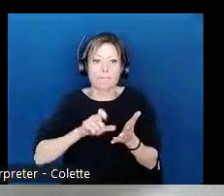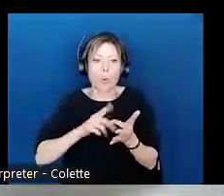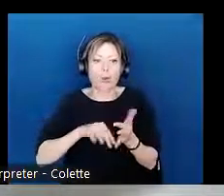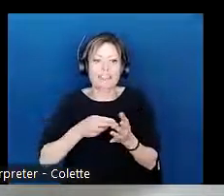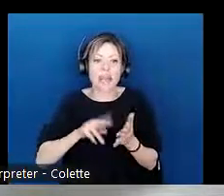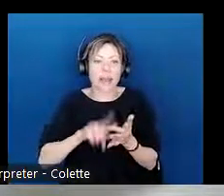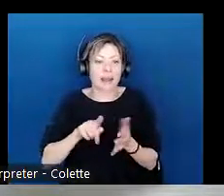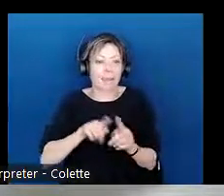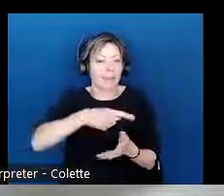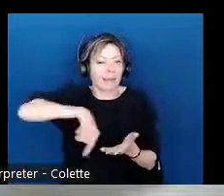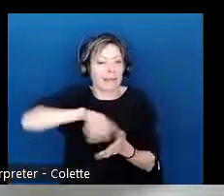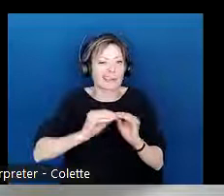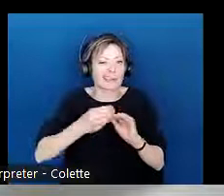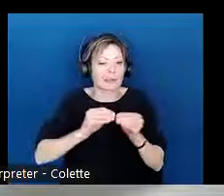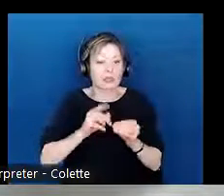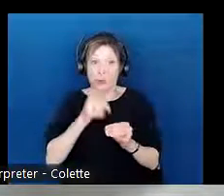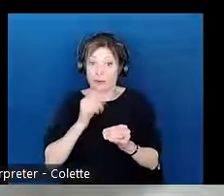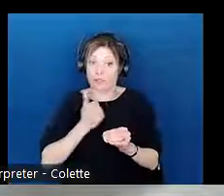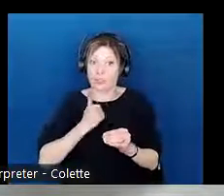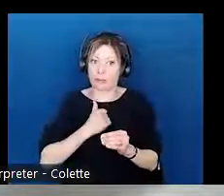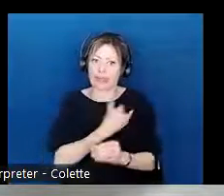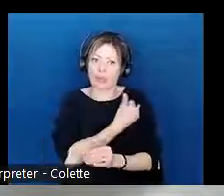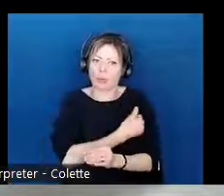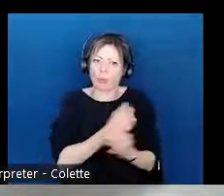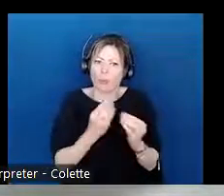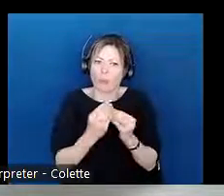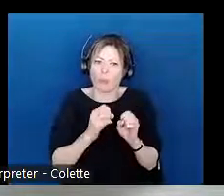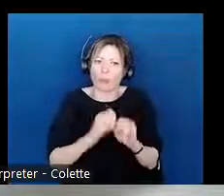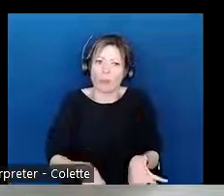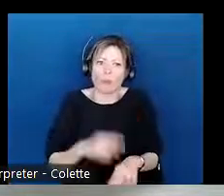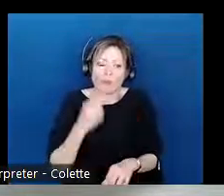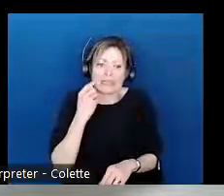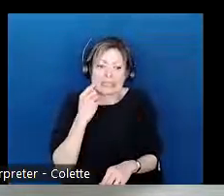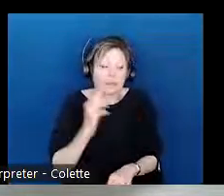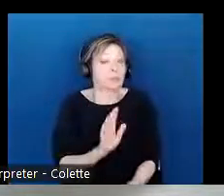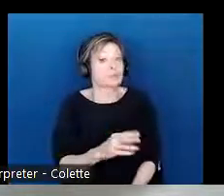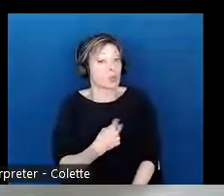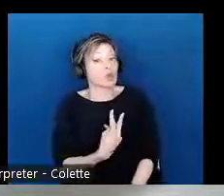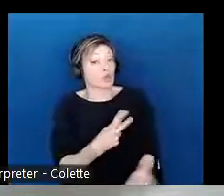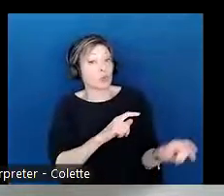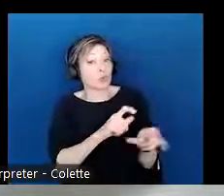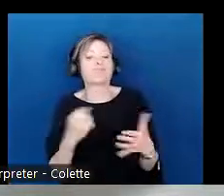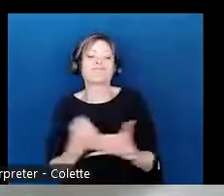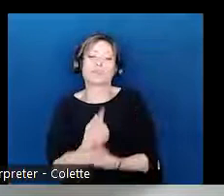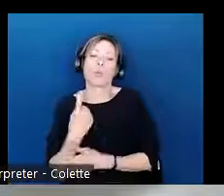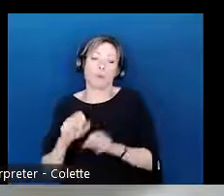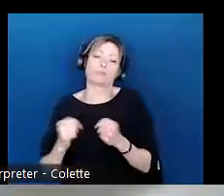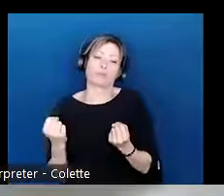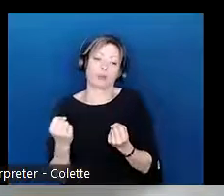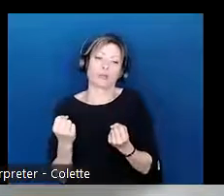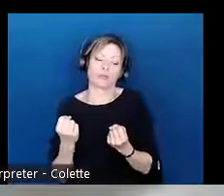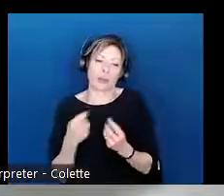um but they you know these two have lasted we did lose one um but uh so it's hand built